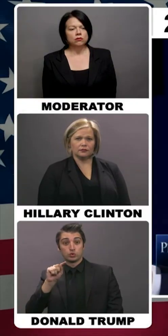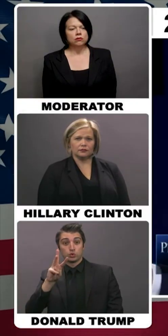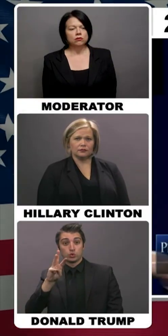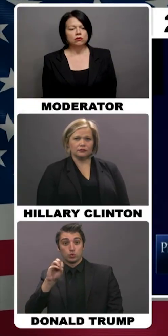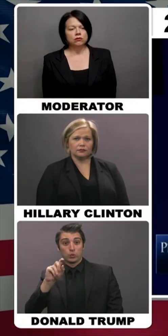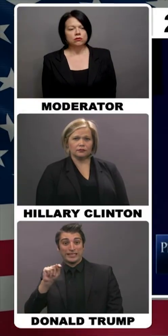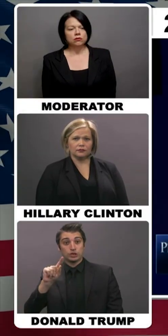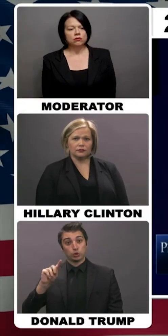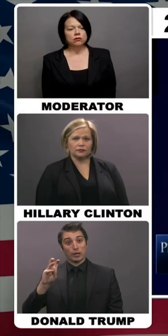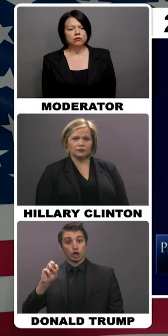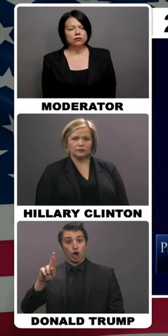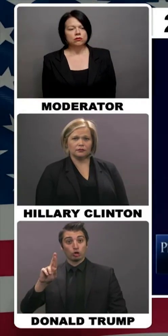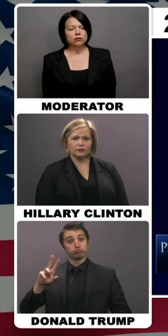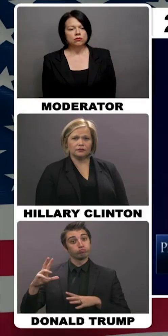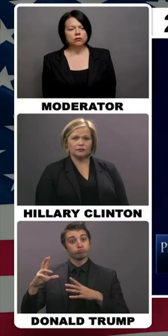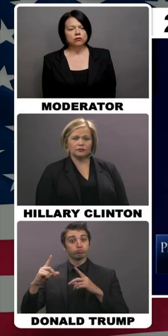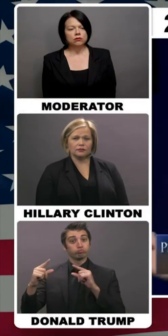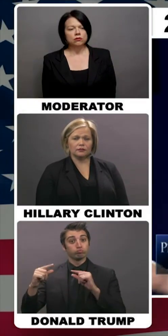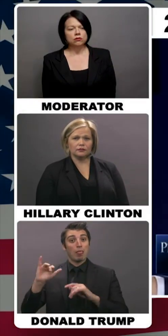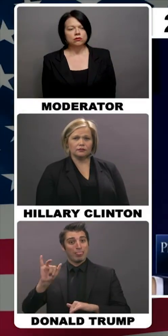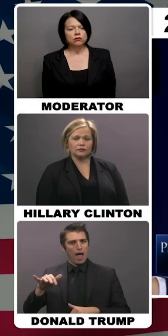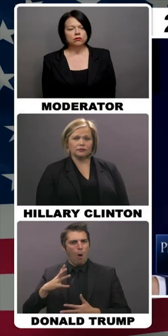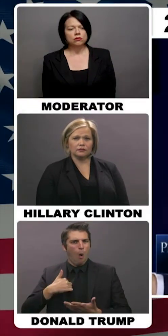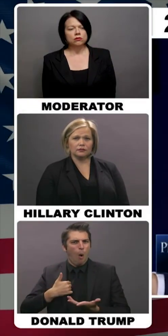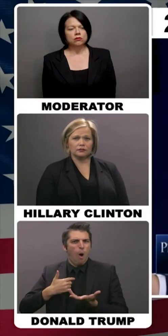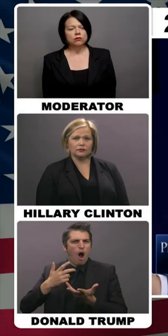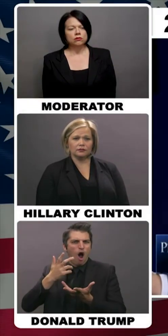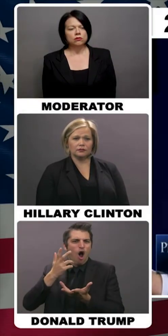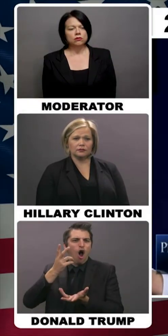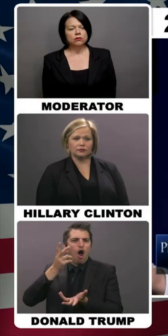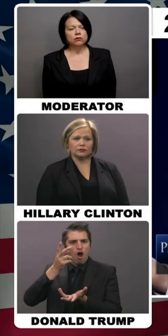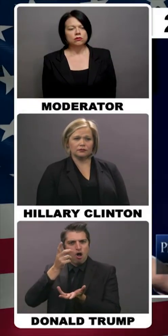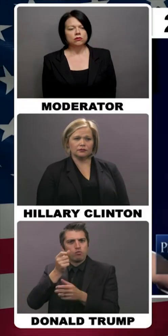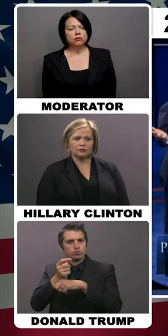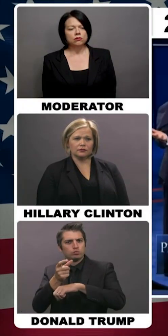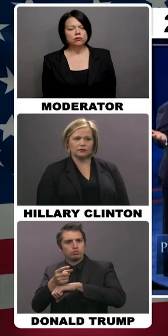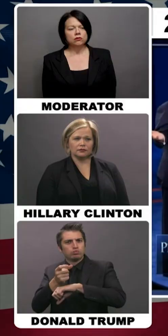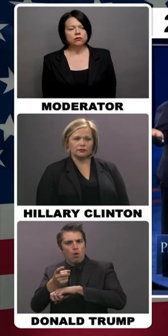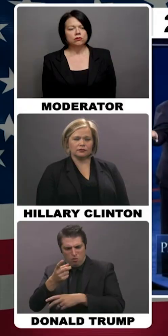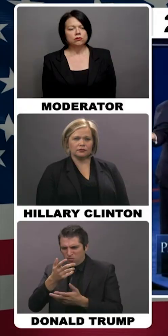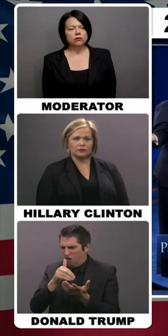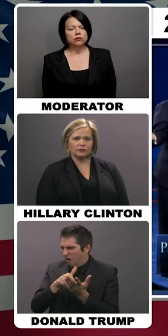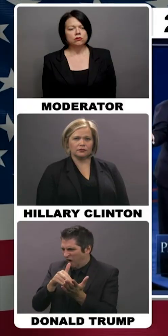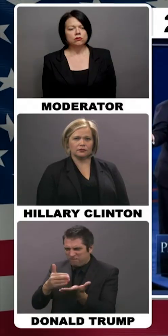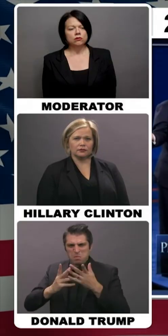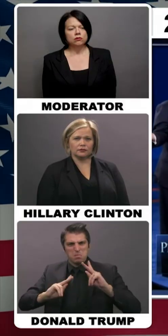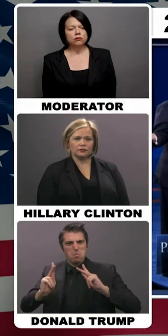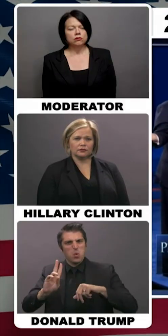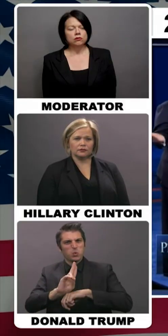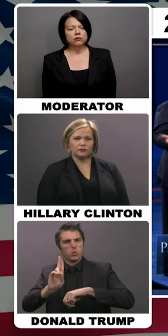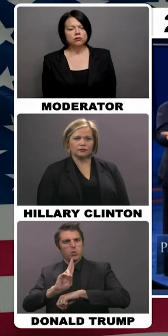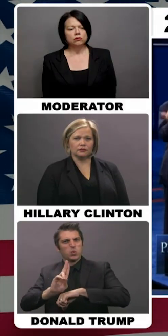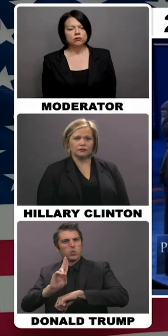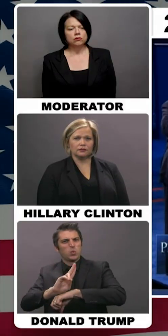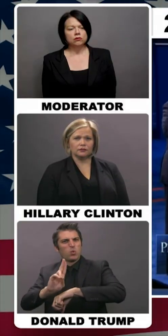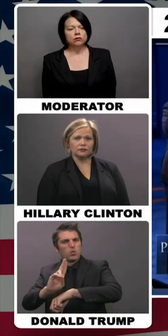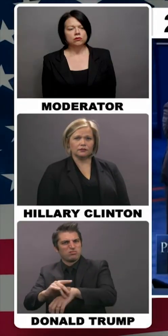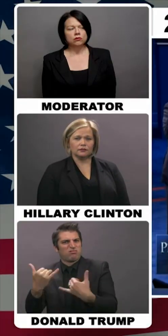I have between Facebook and Twitter, I have almost 25 million people. It's a very effective way of communication. So you can put it down,